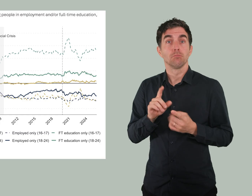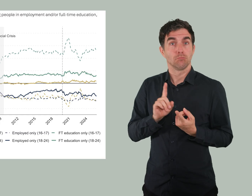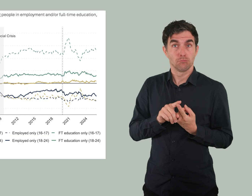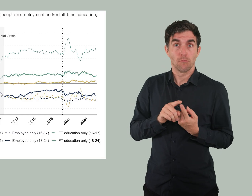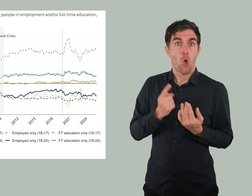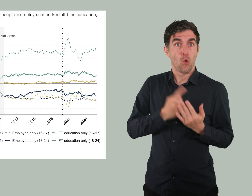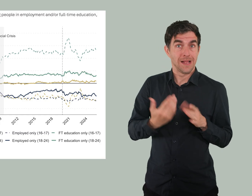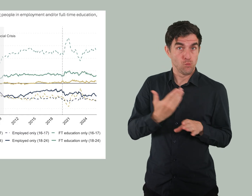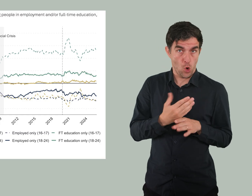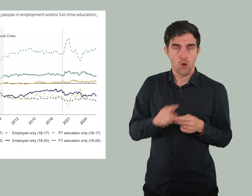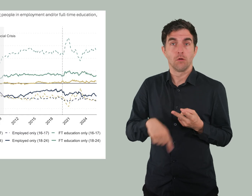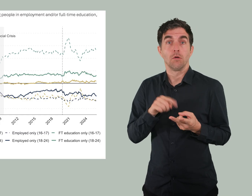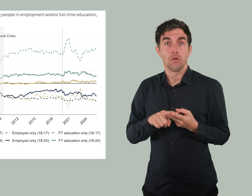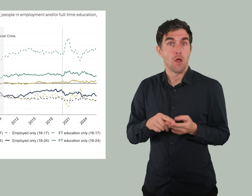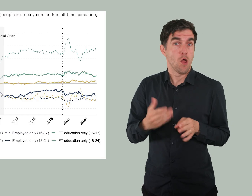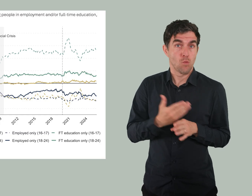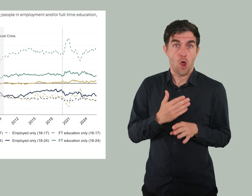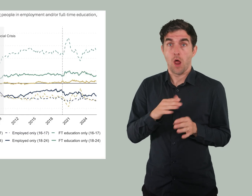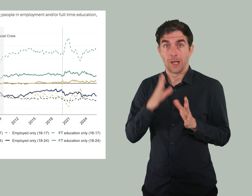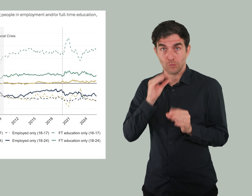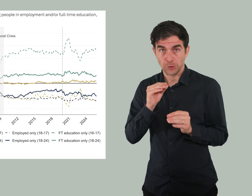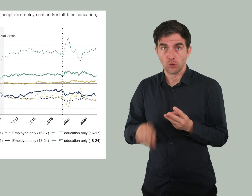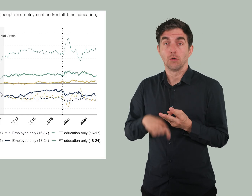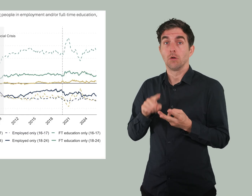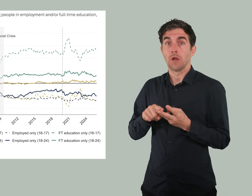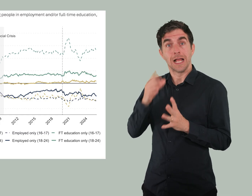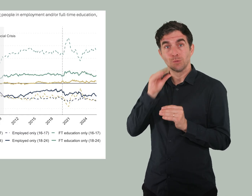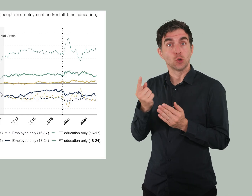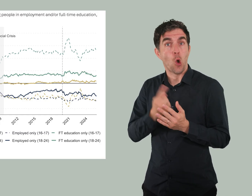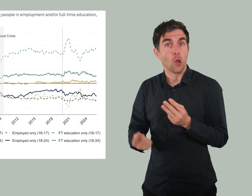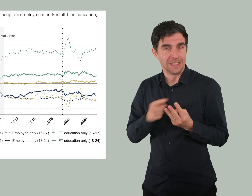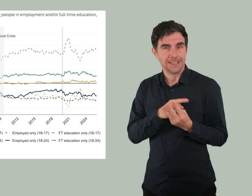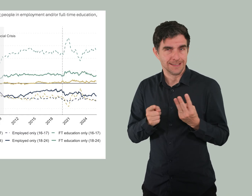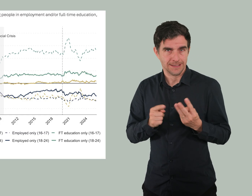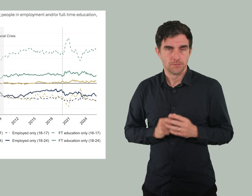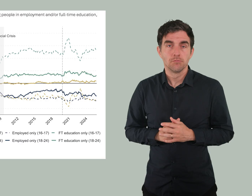(a) if they are employed only, (b) employed and in full-time education, and (c) in full-time education only.